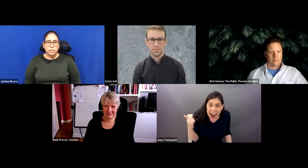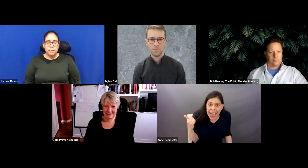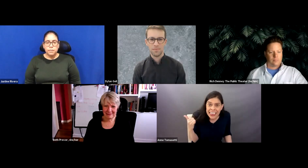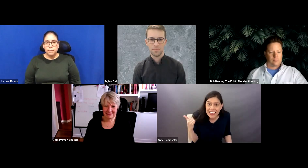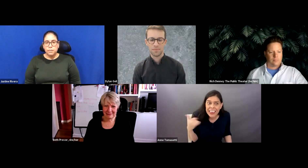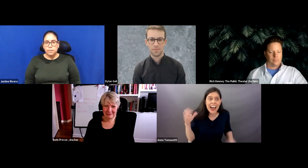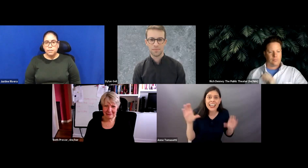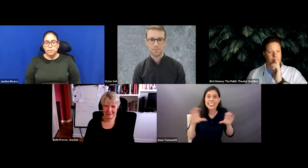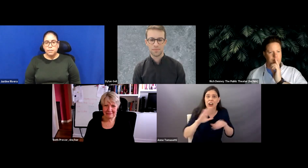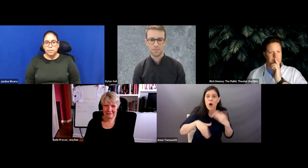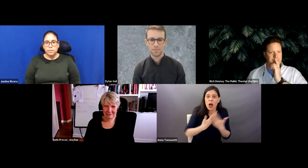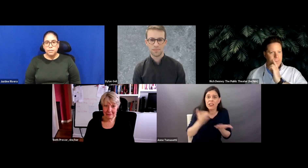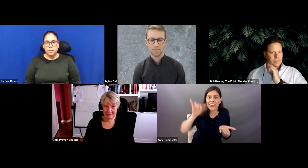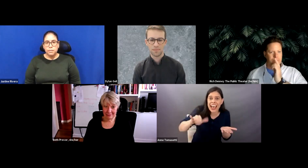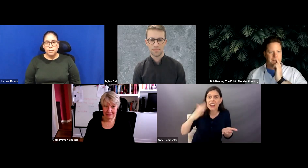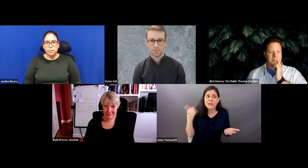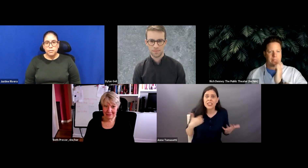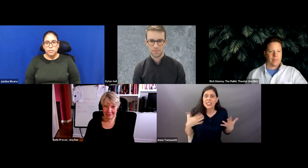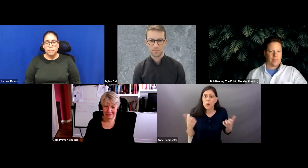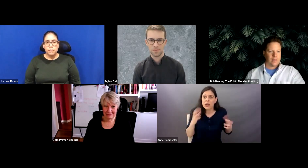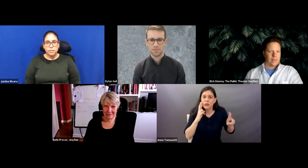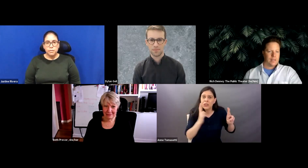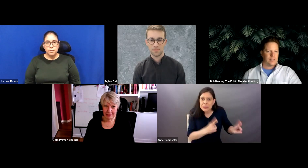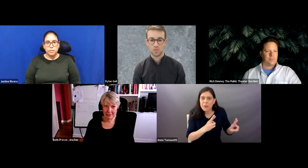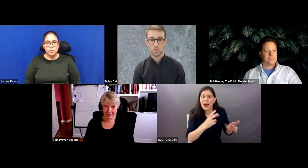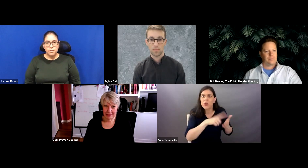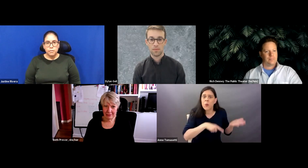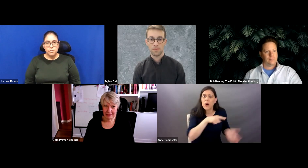matched their characters, and the reason why is because I